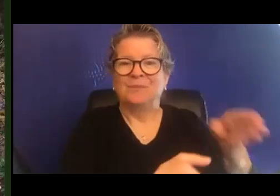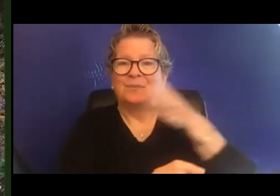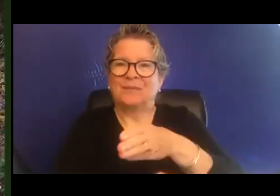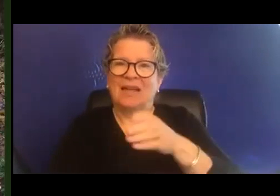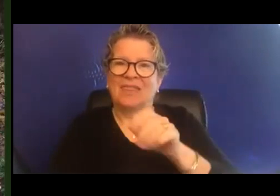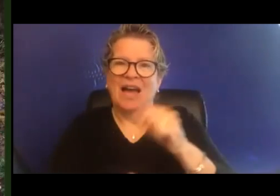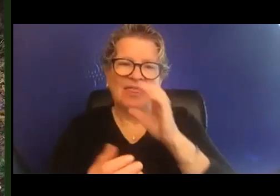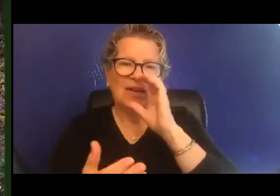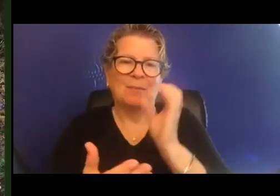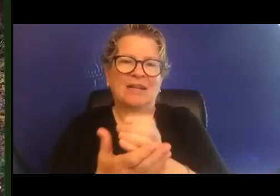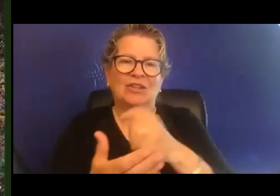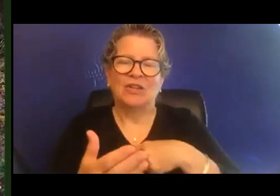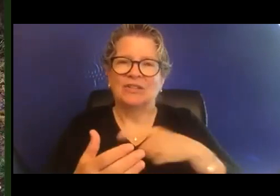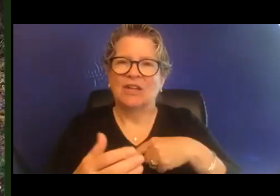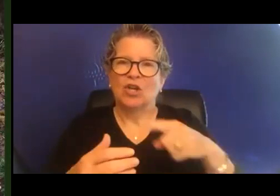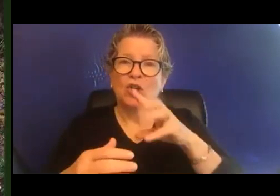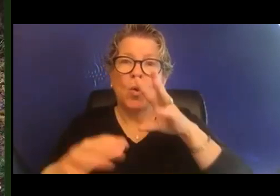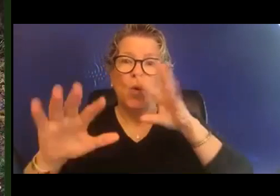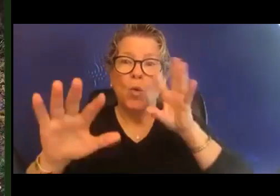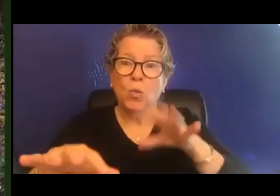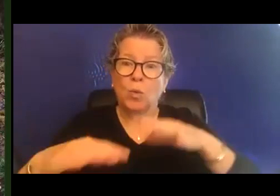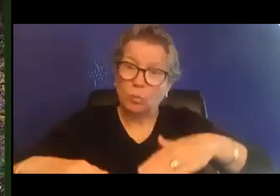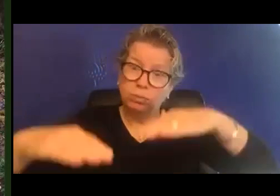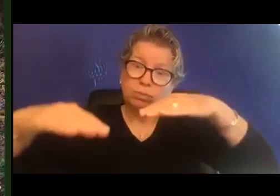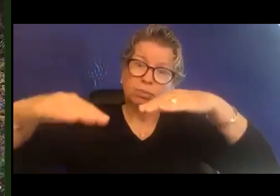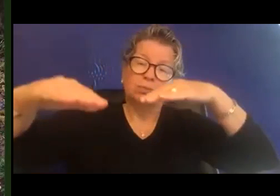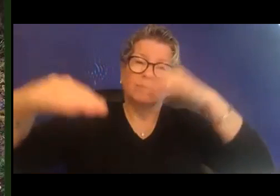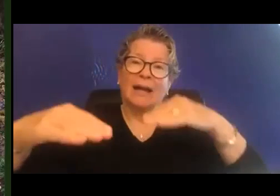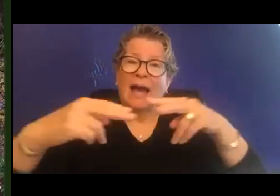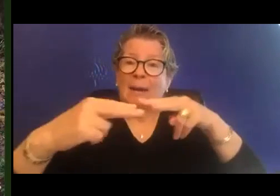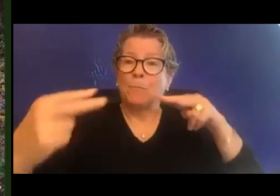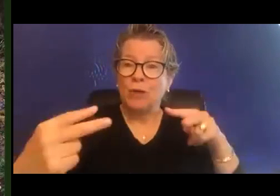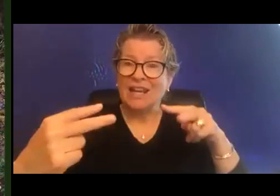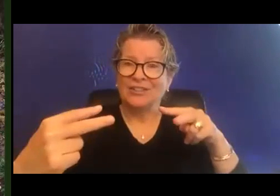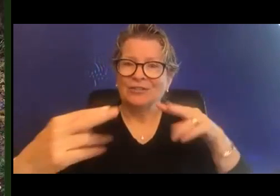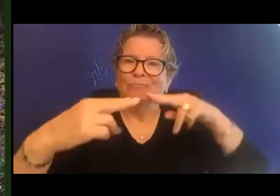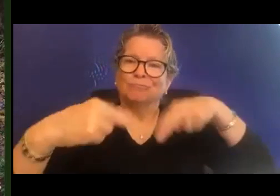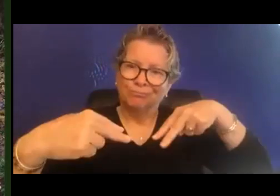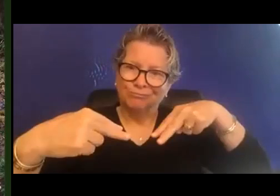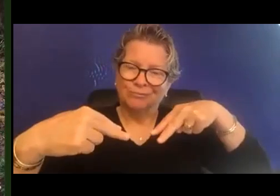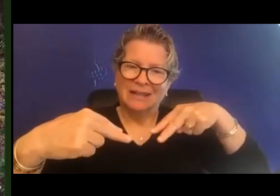this bridge and to the trail system. This white thing here is the pipe that has become exposed actually.